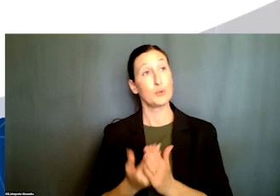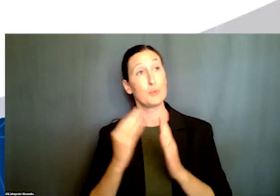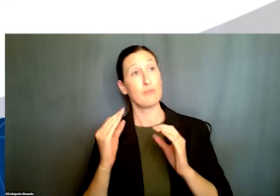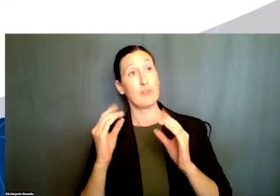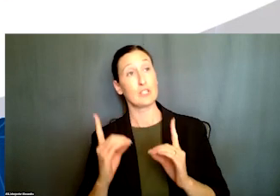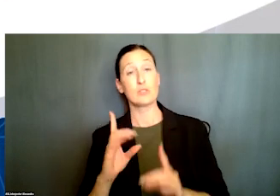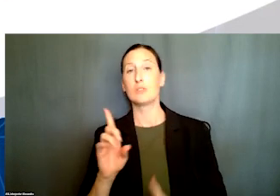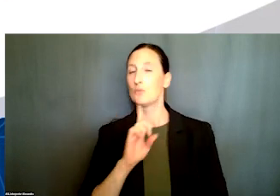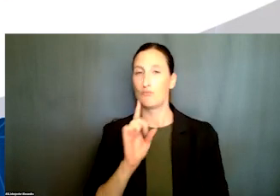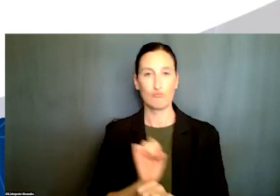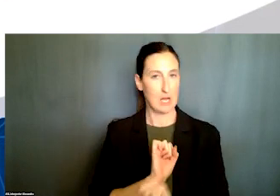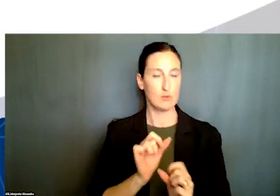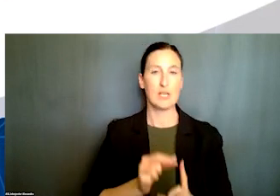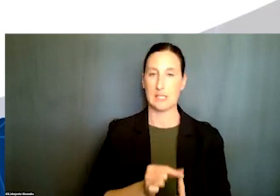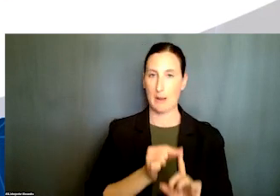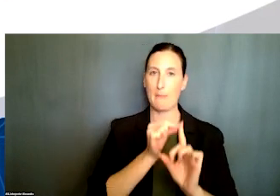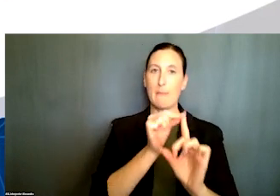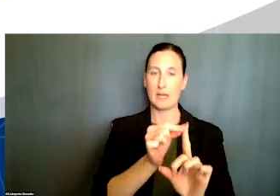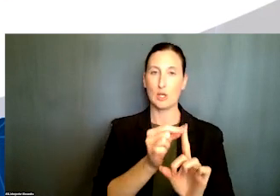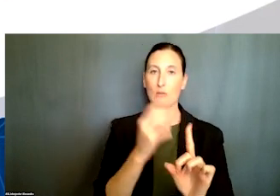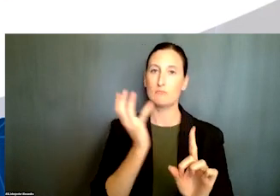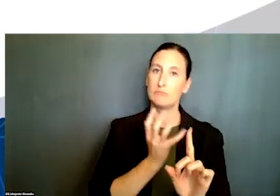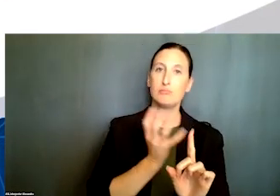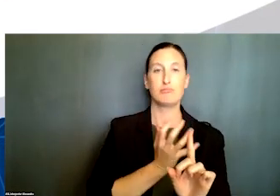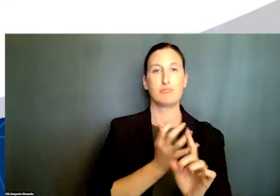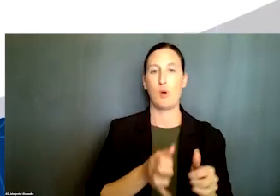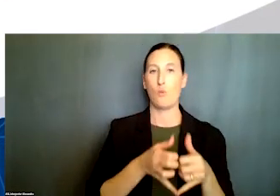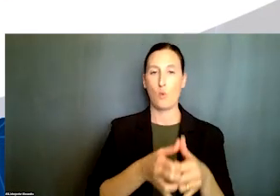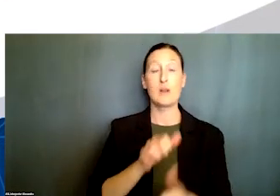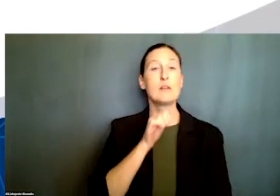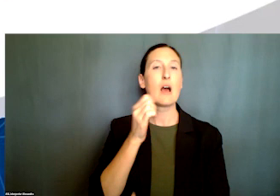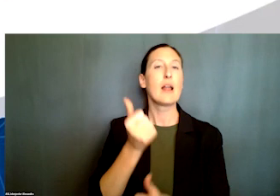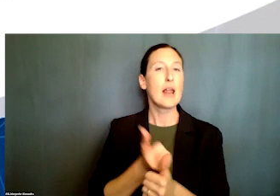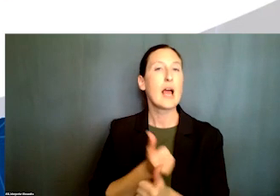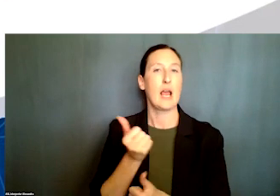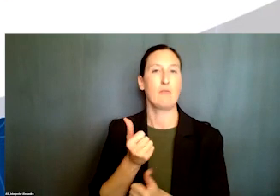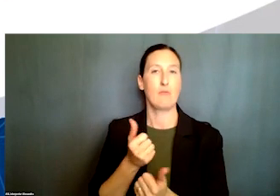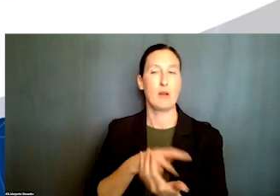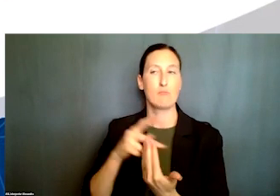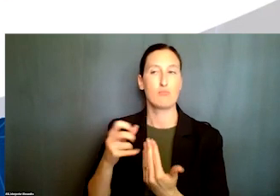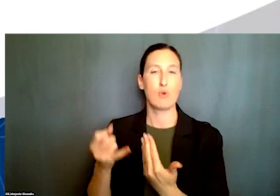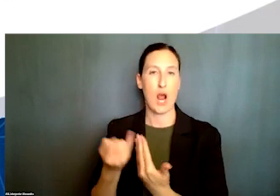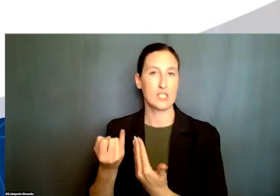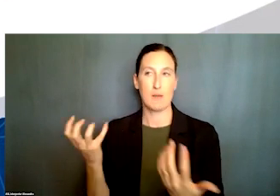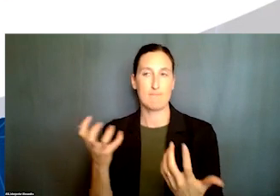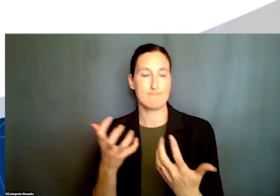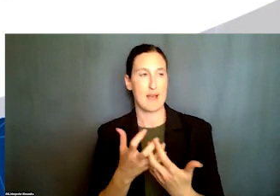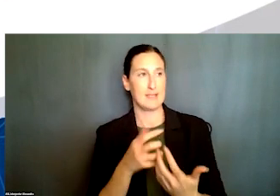they really are special awards. Not every project is suitable for submitting to a CAREER. If you submit to the CAREER program,